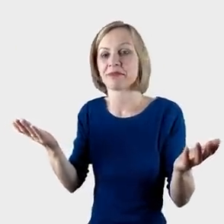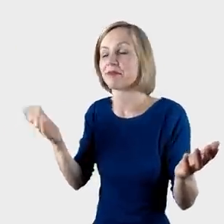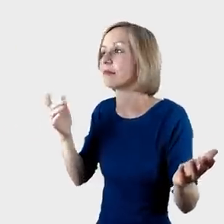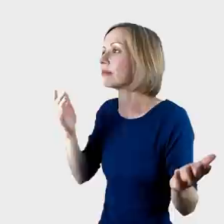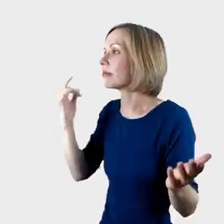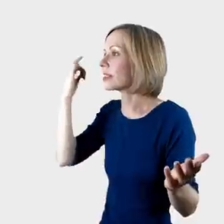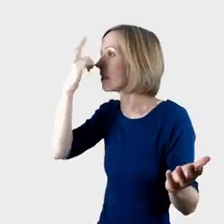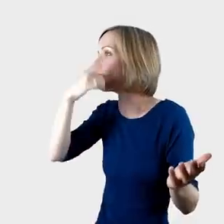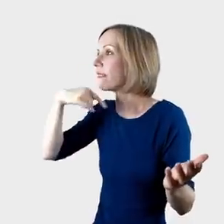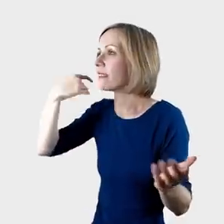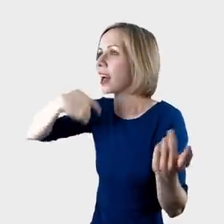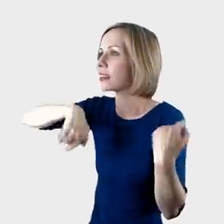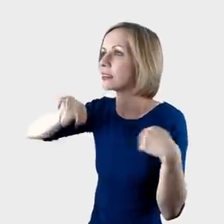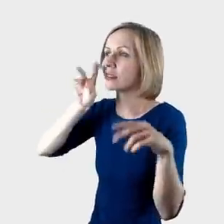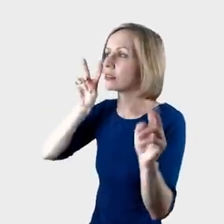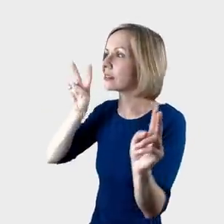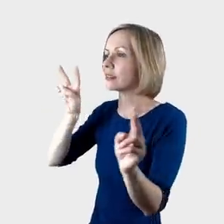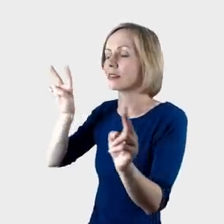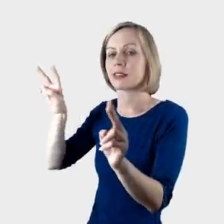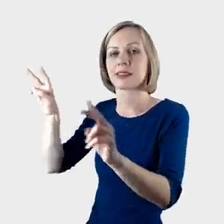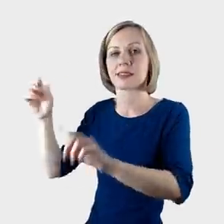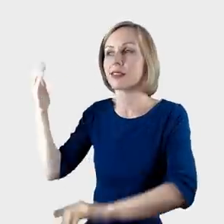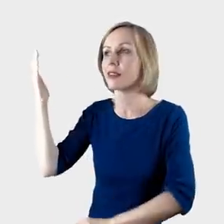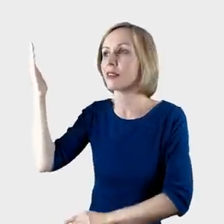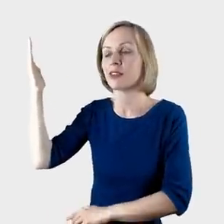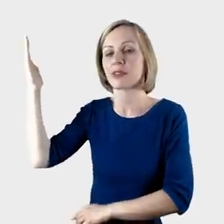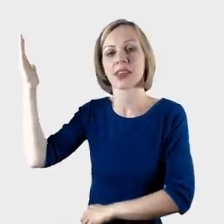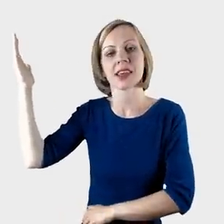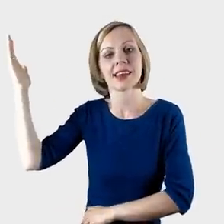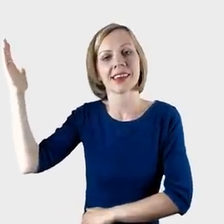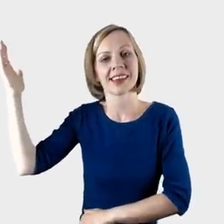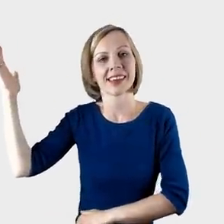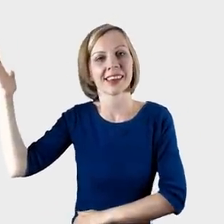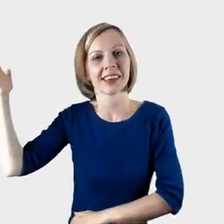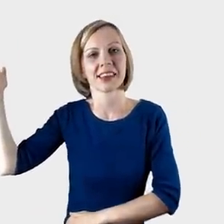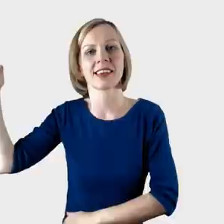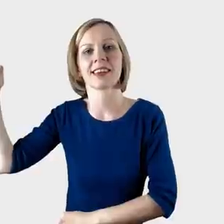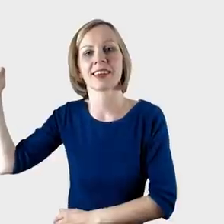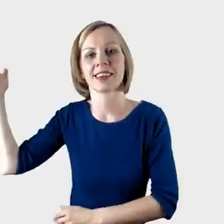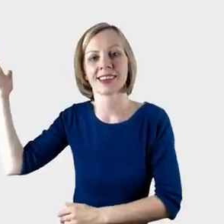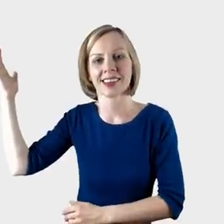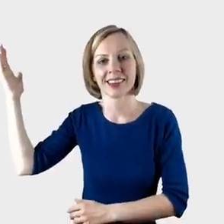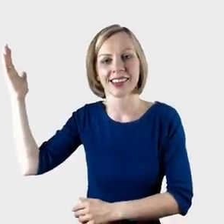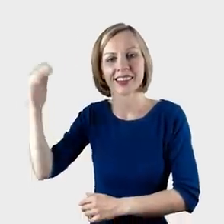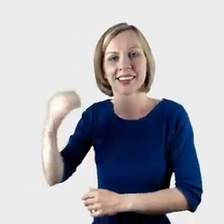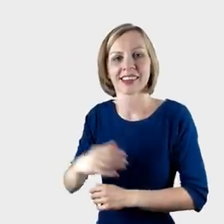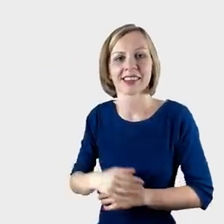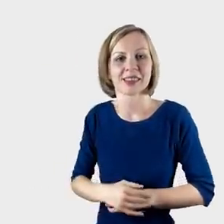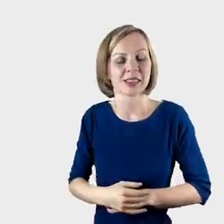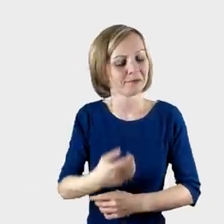And as you show your face